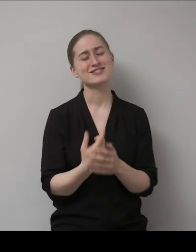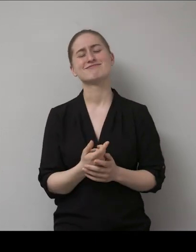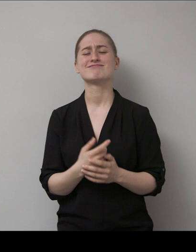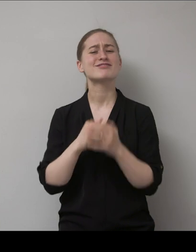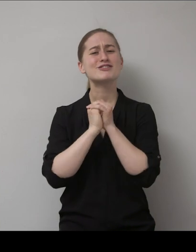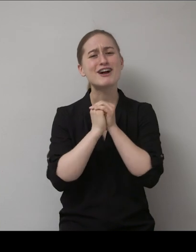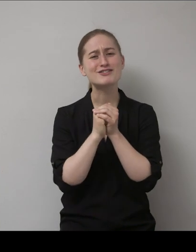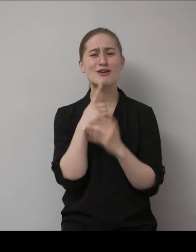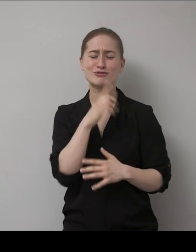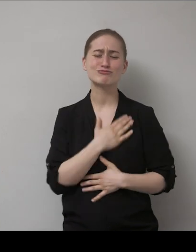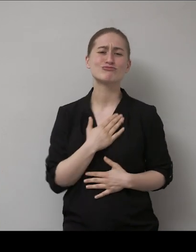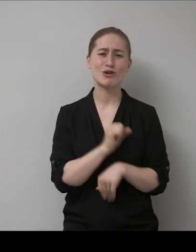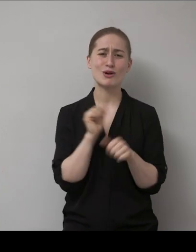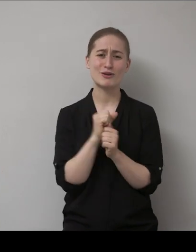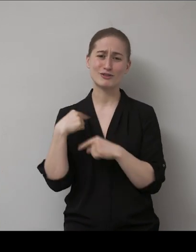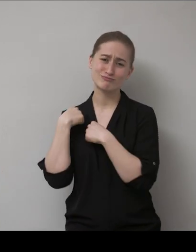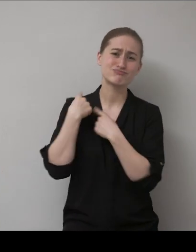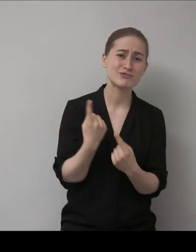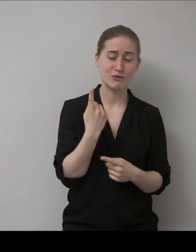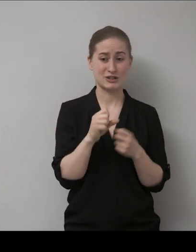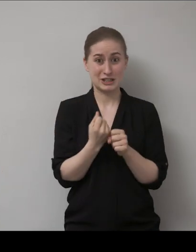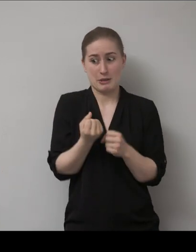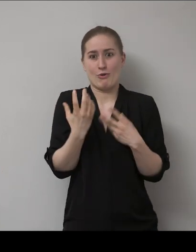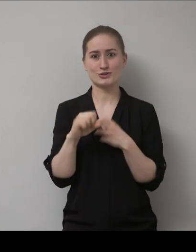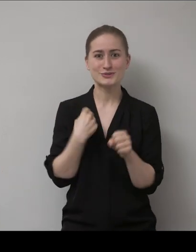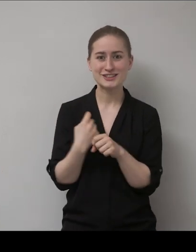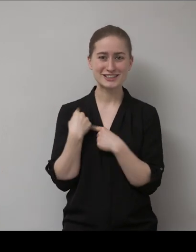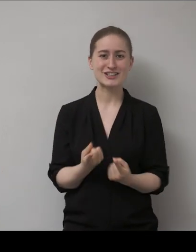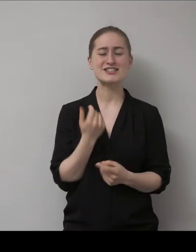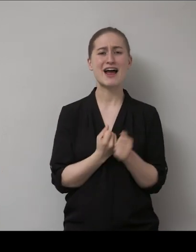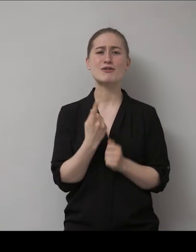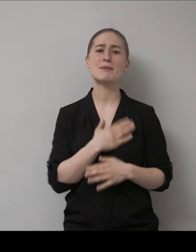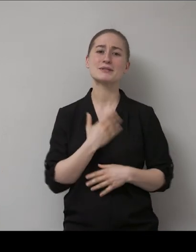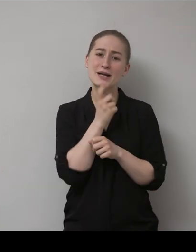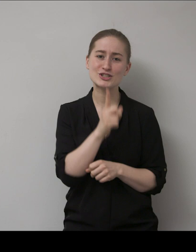I've enjoyed working with you over a year, or multiple years, and to everyone, please make sure you stay in contact